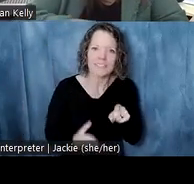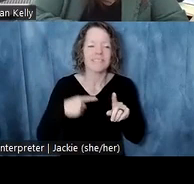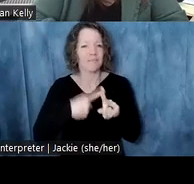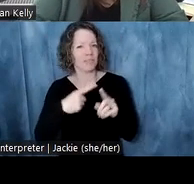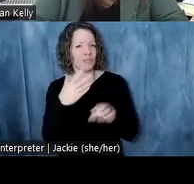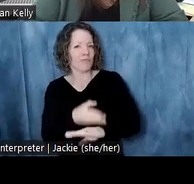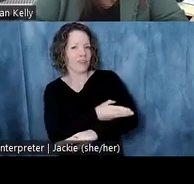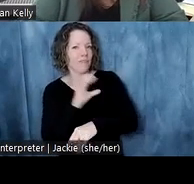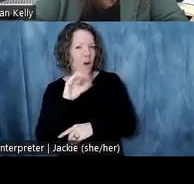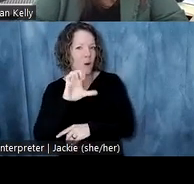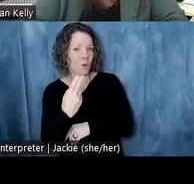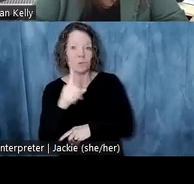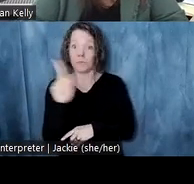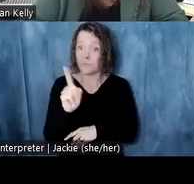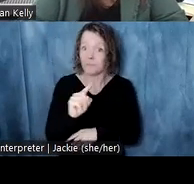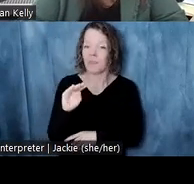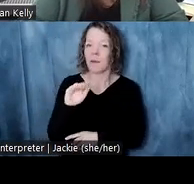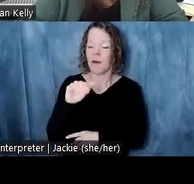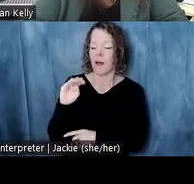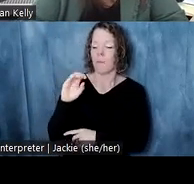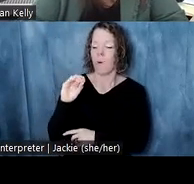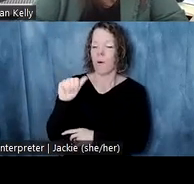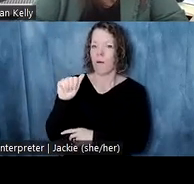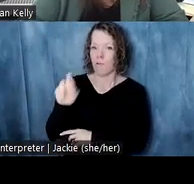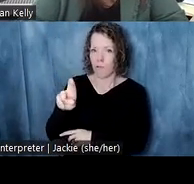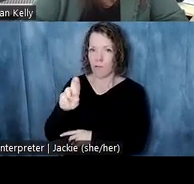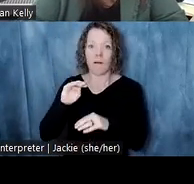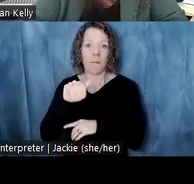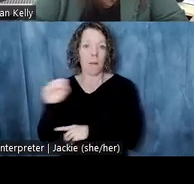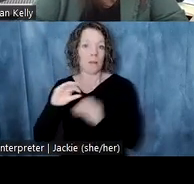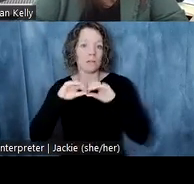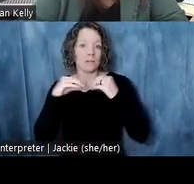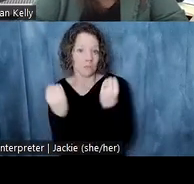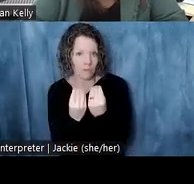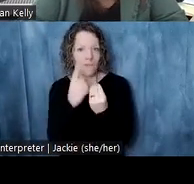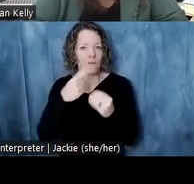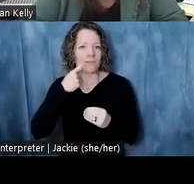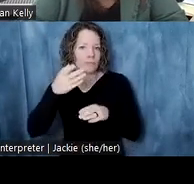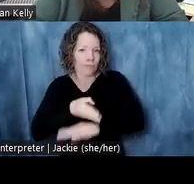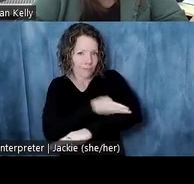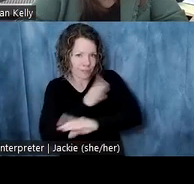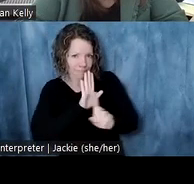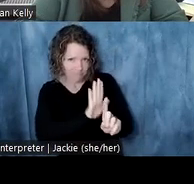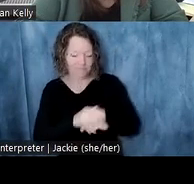is at the Massachusetts Organization for Addiction Recovery. In addition we are very privileged to